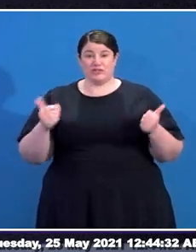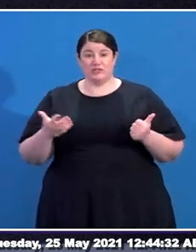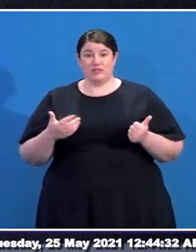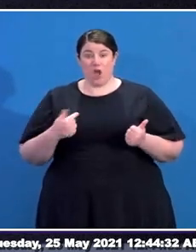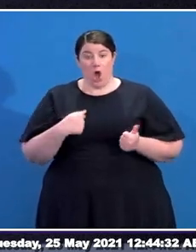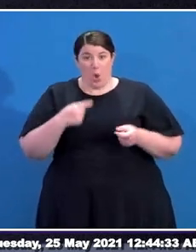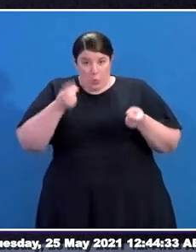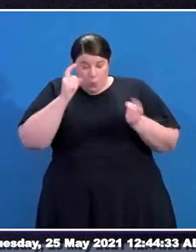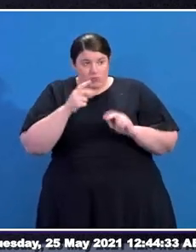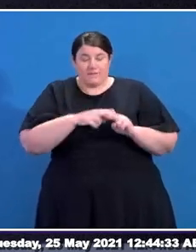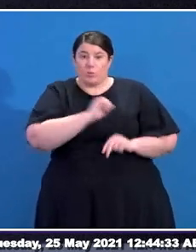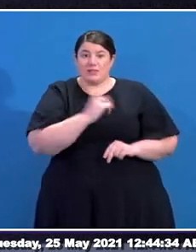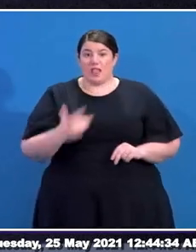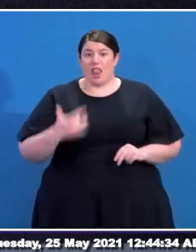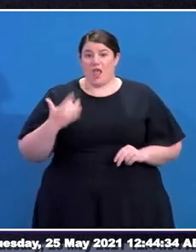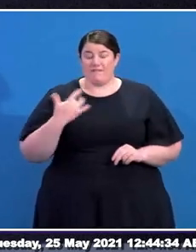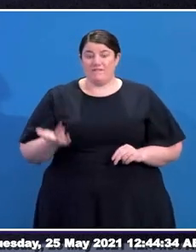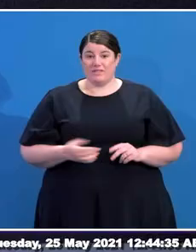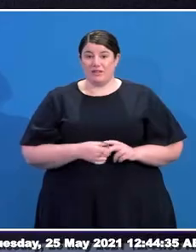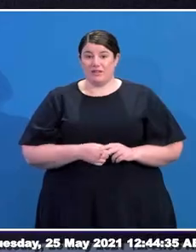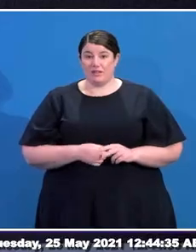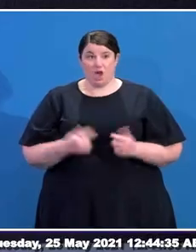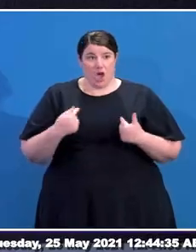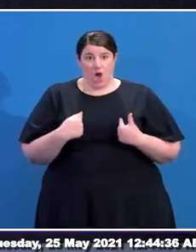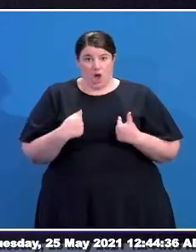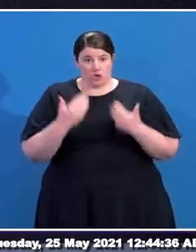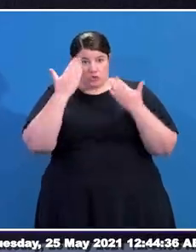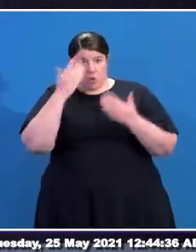I was fearful that I didn't know what is going to come next.